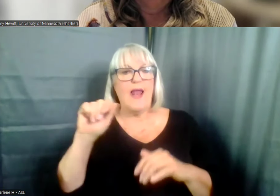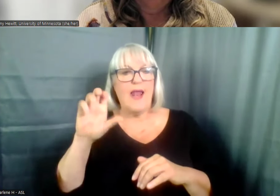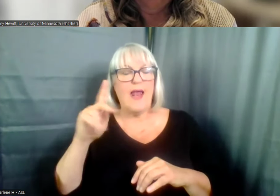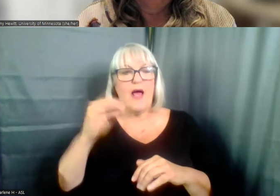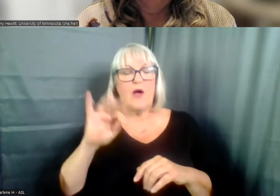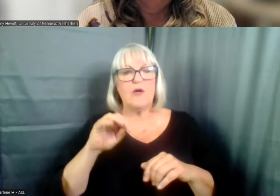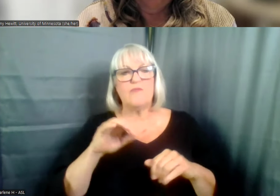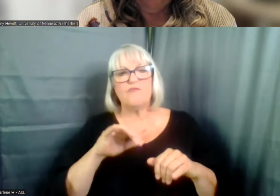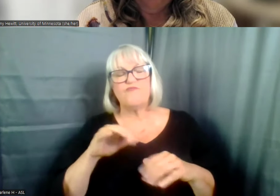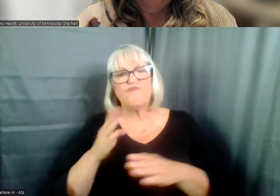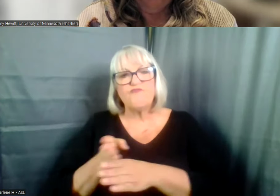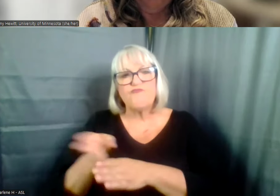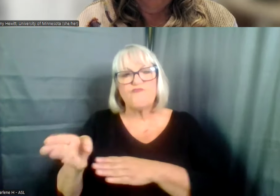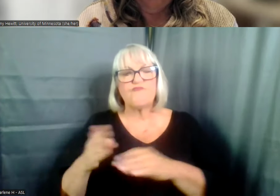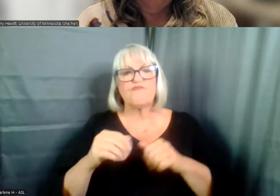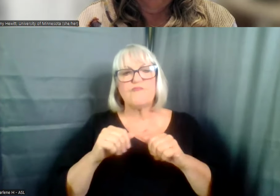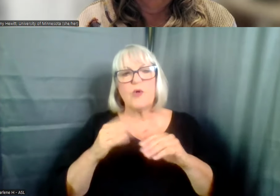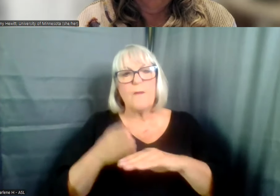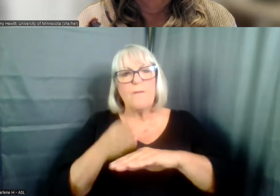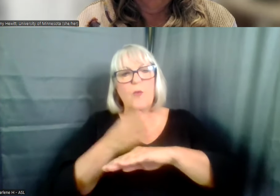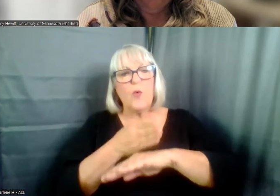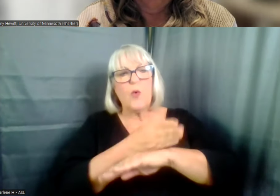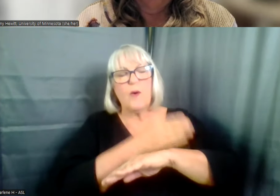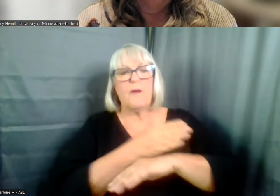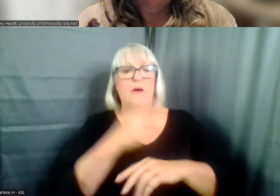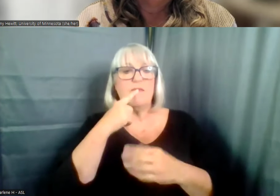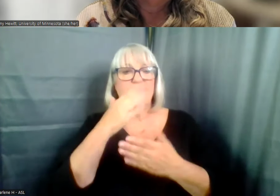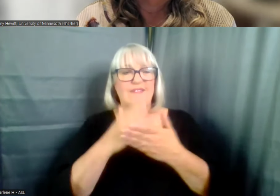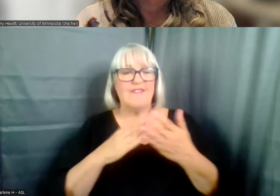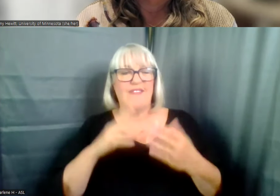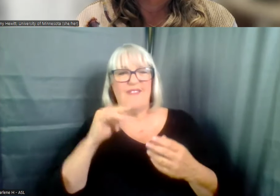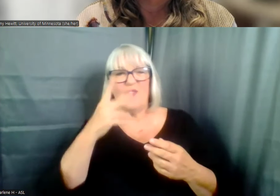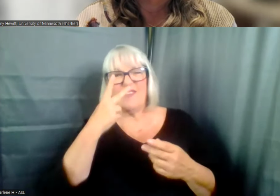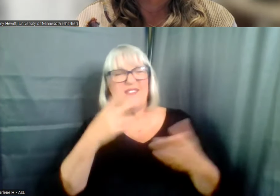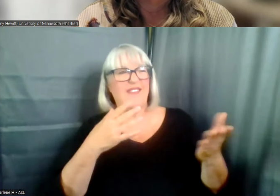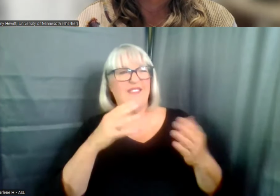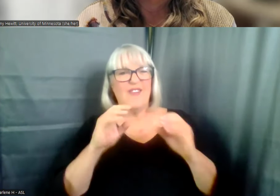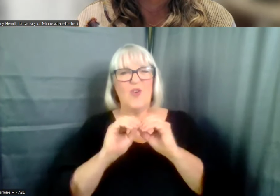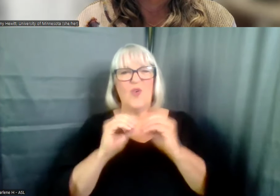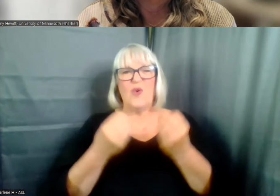professional caregivers in long term care settings often face flat organizational structures that offer limited career